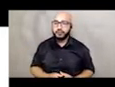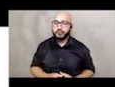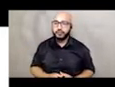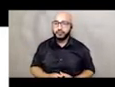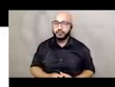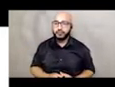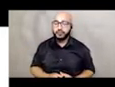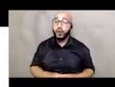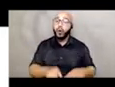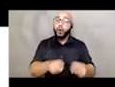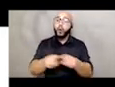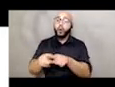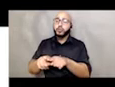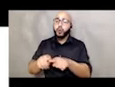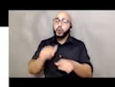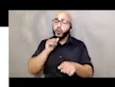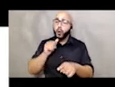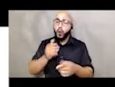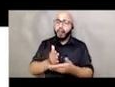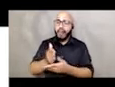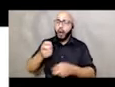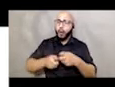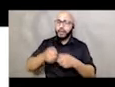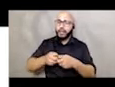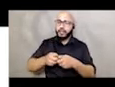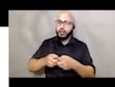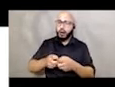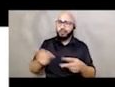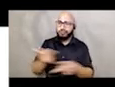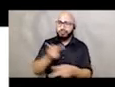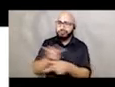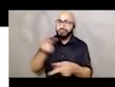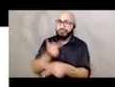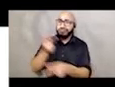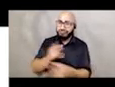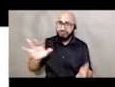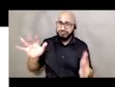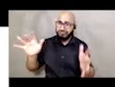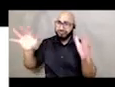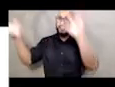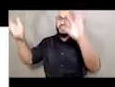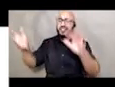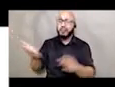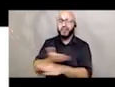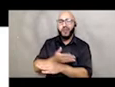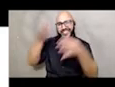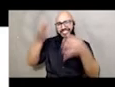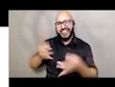Also, don't let an issue go too far before you decide to set boundaries. Start saying to them onsite of the possible issue.